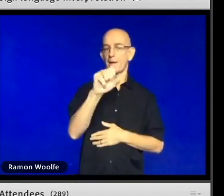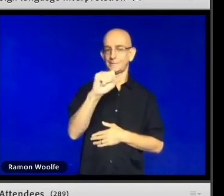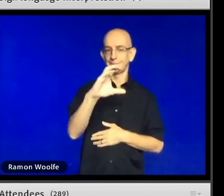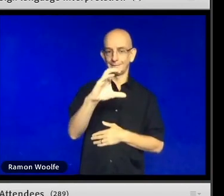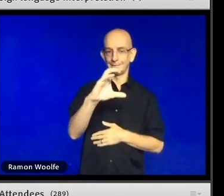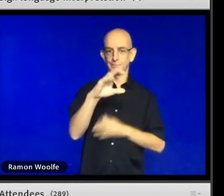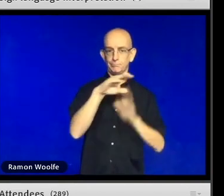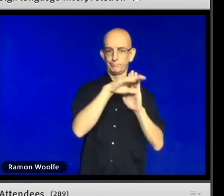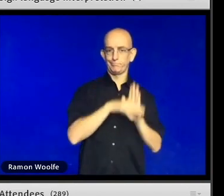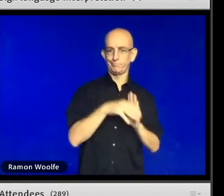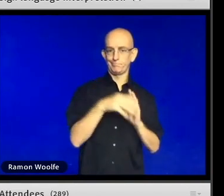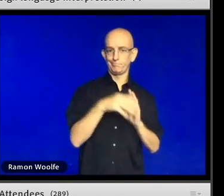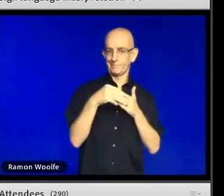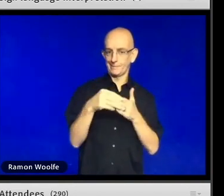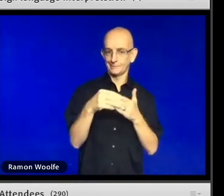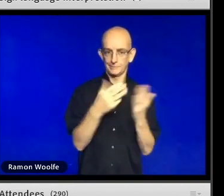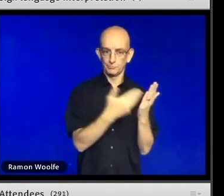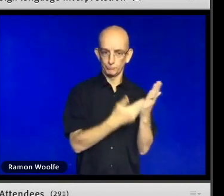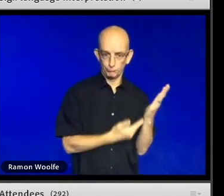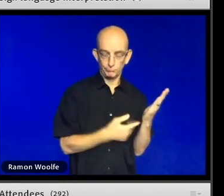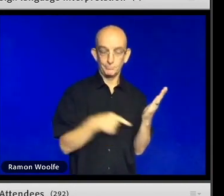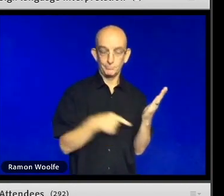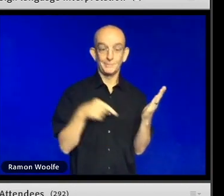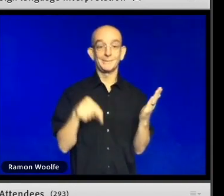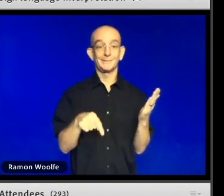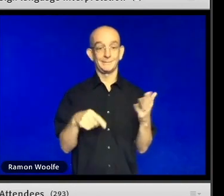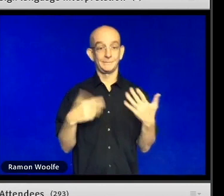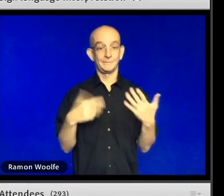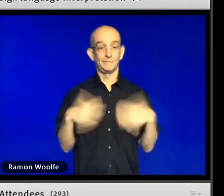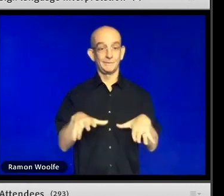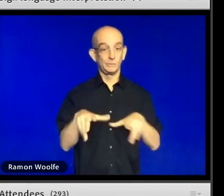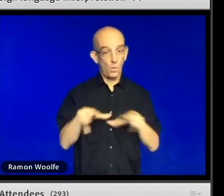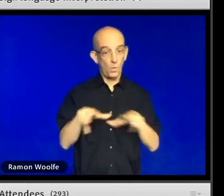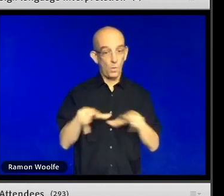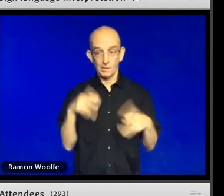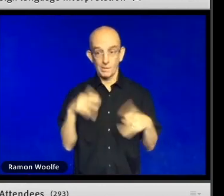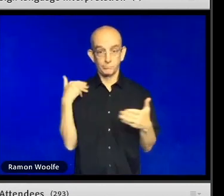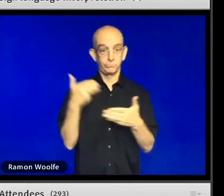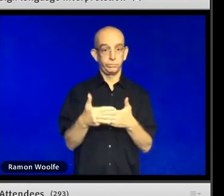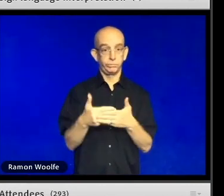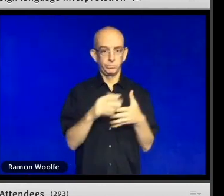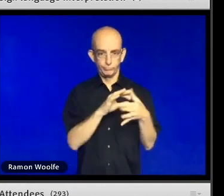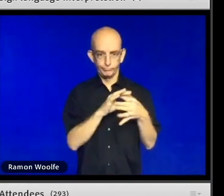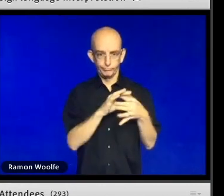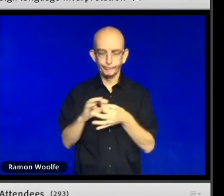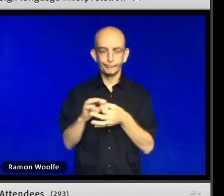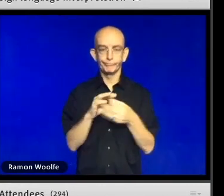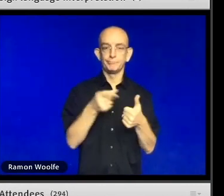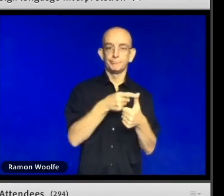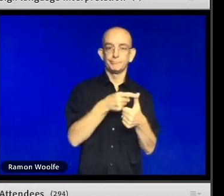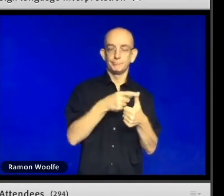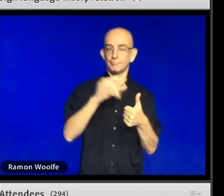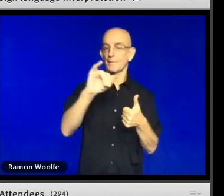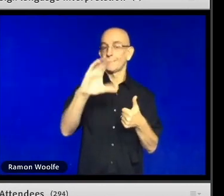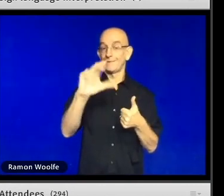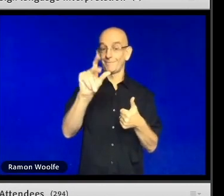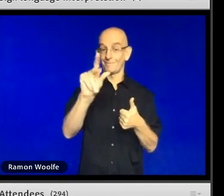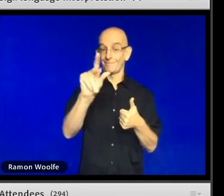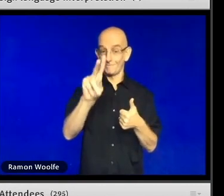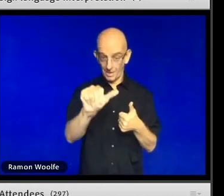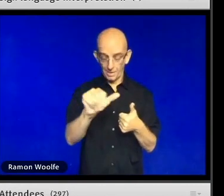of humanitarian action. Also a pleasure to introduce my co‑host Mirela. Over to you.